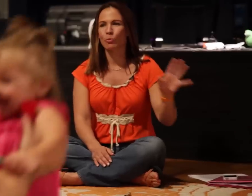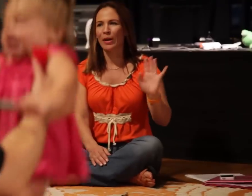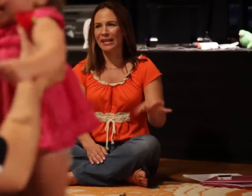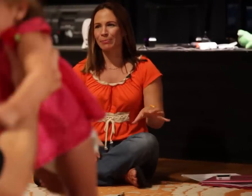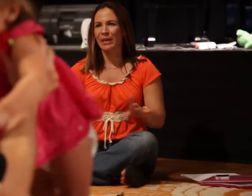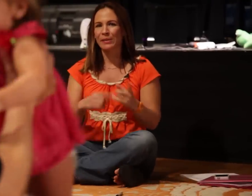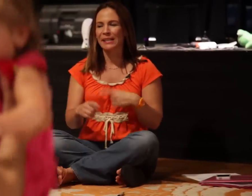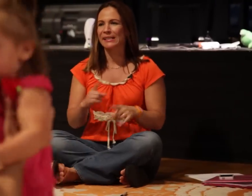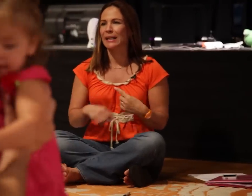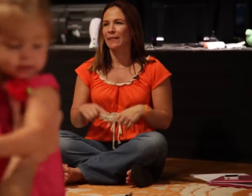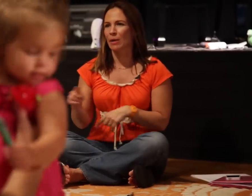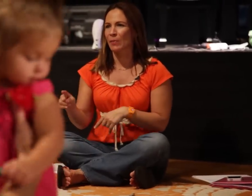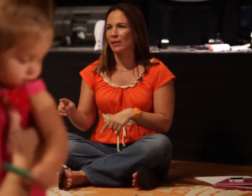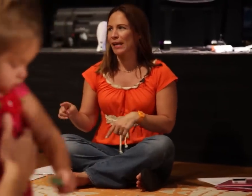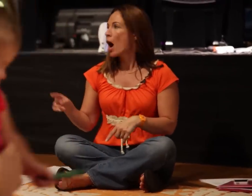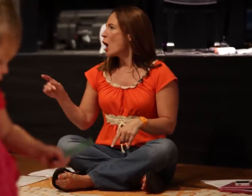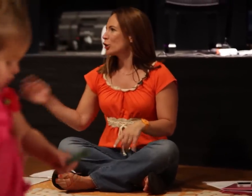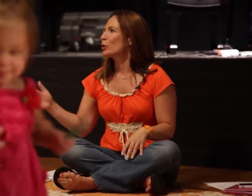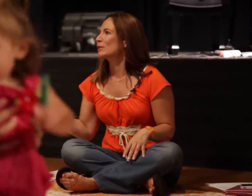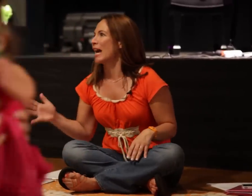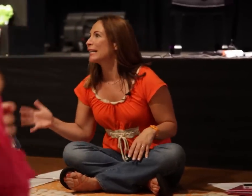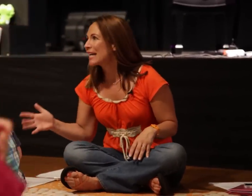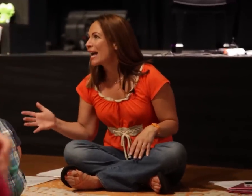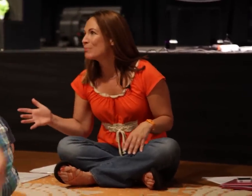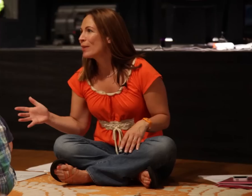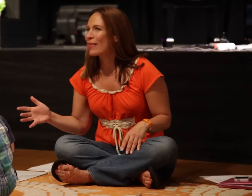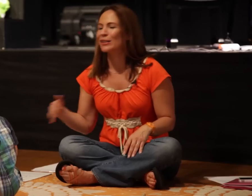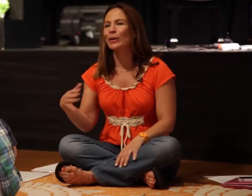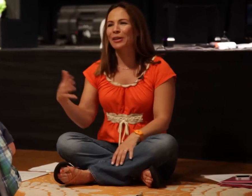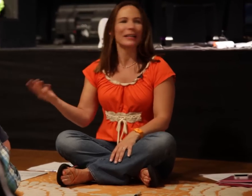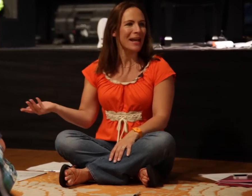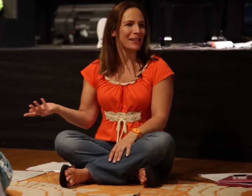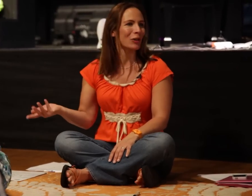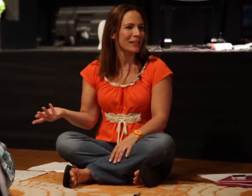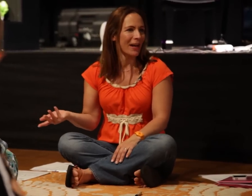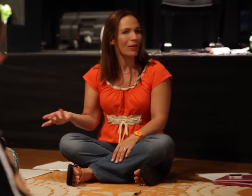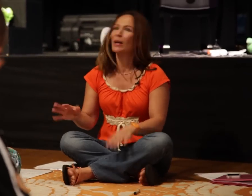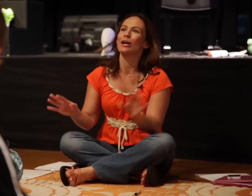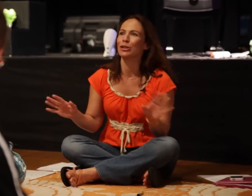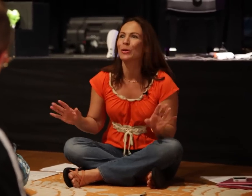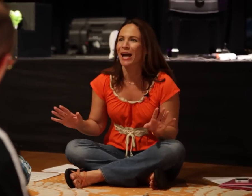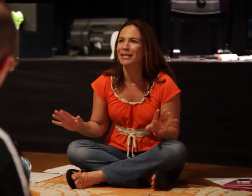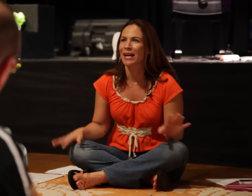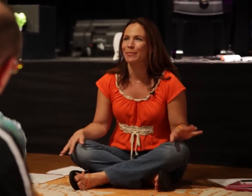when people see us signing they'll come up and say, "Do you use Signing Time?" They don't actually ask is your kid deaf. "Oh my gosh. Do you know Signing Time?"